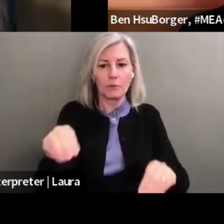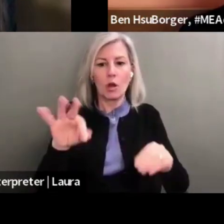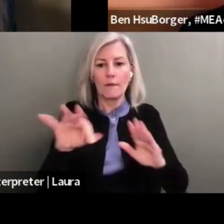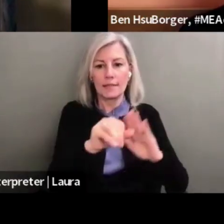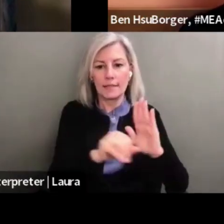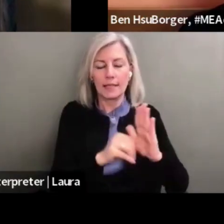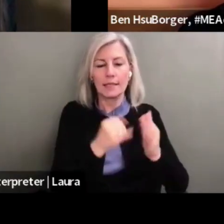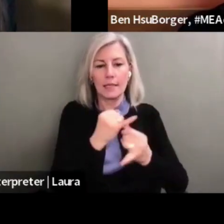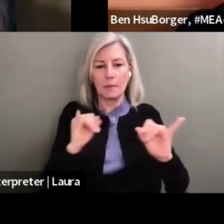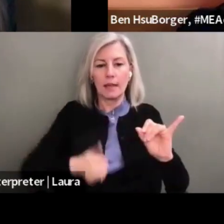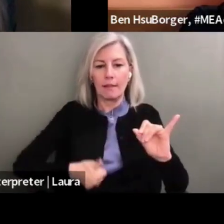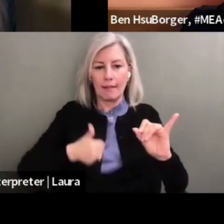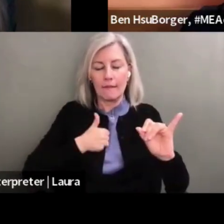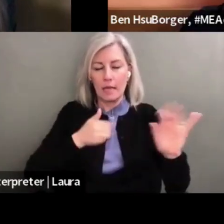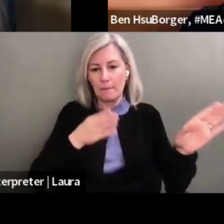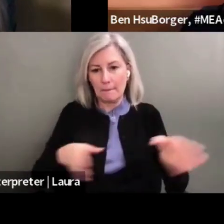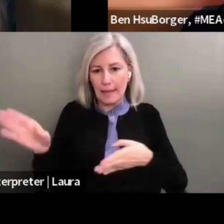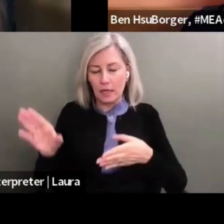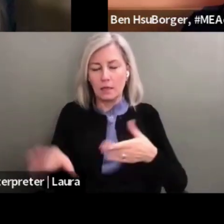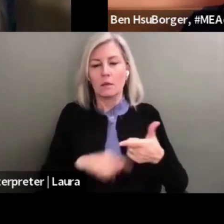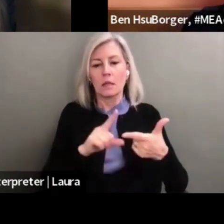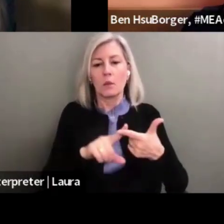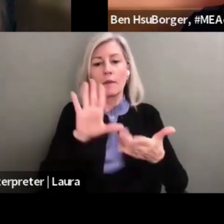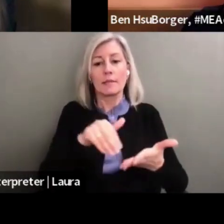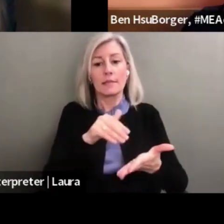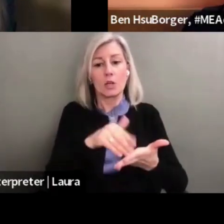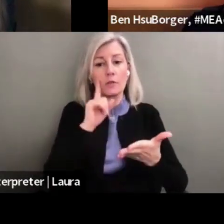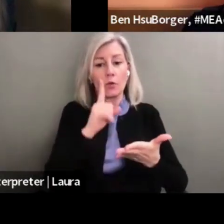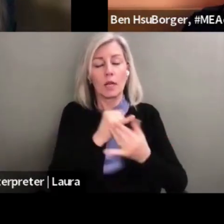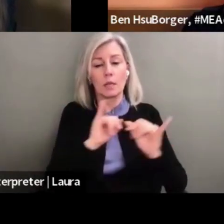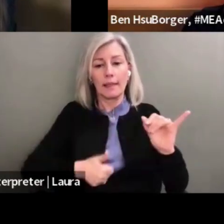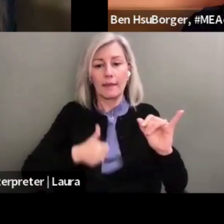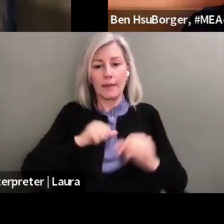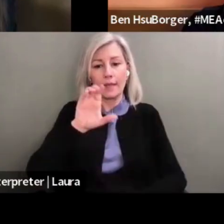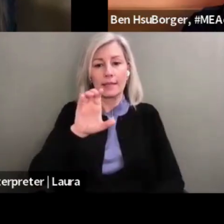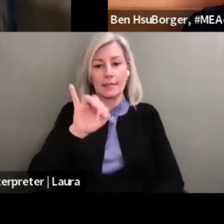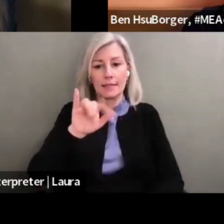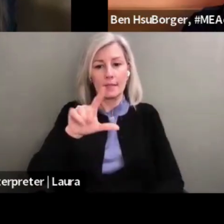similar to the DD councils, also governor appointed and focus on statewide planning, priority setting,